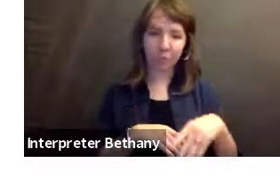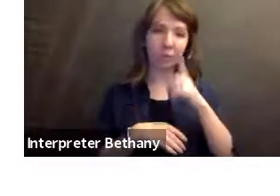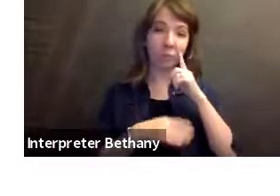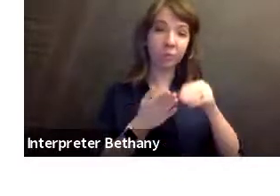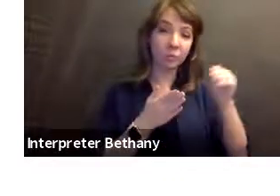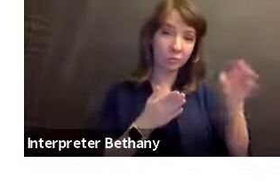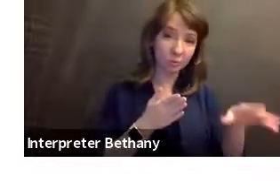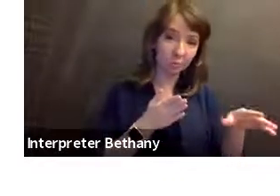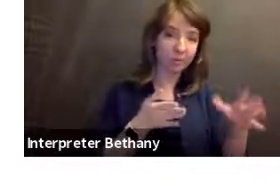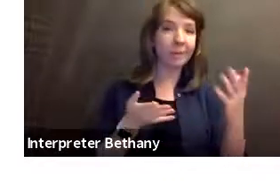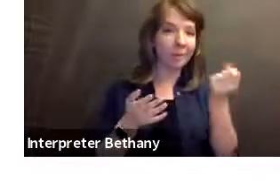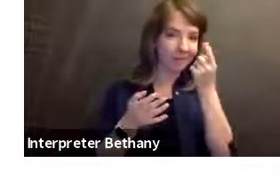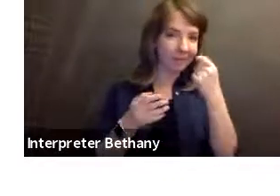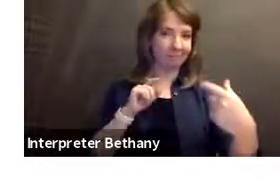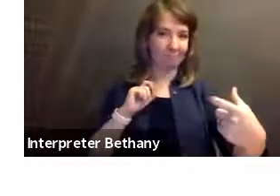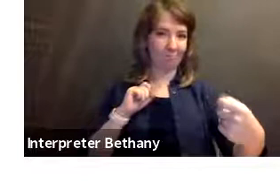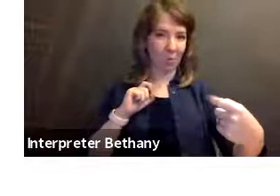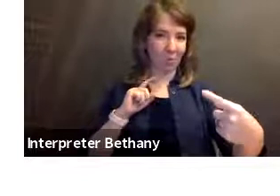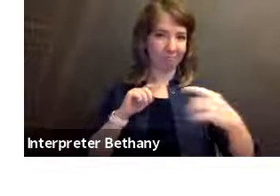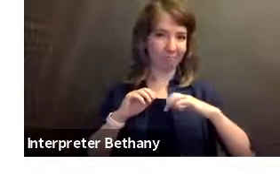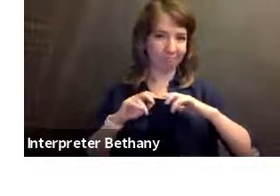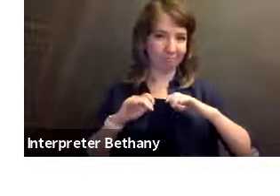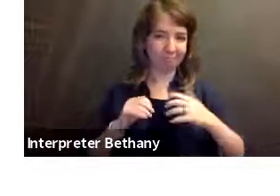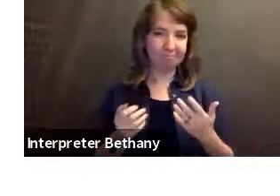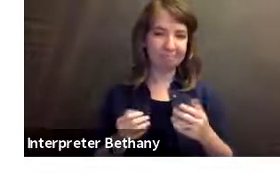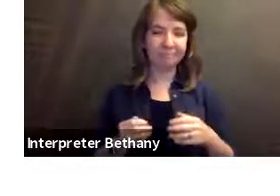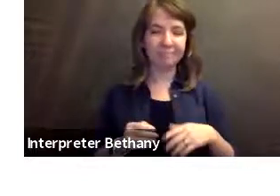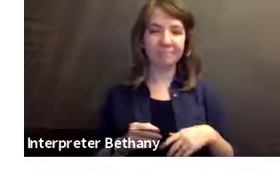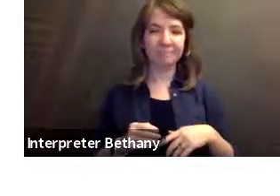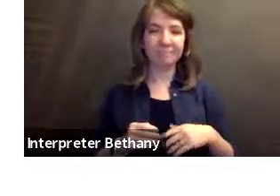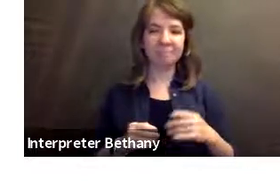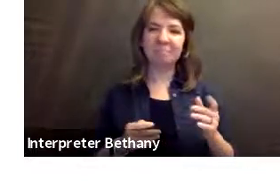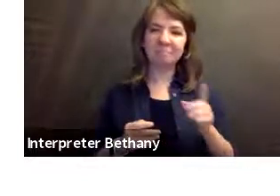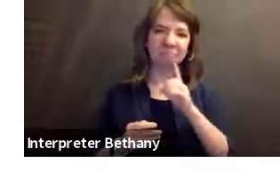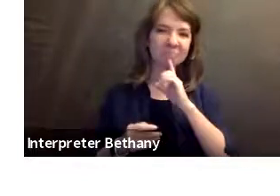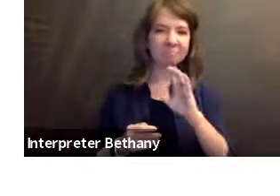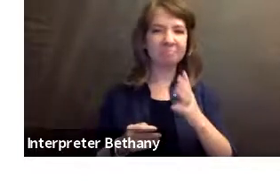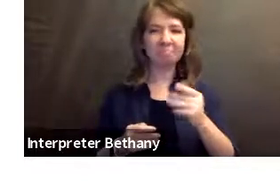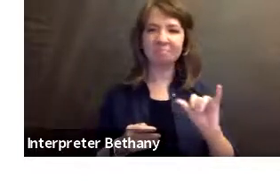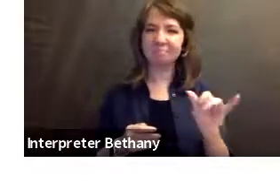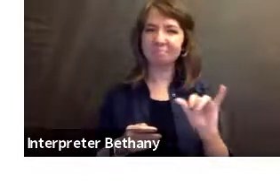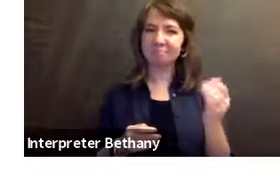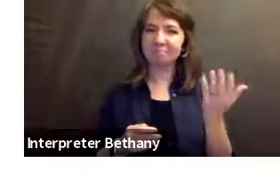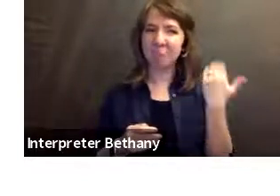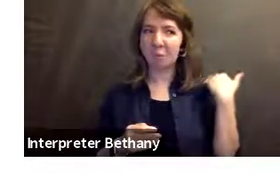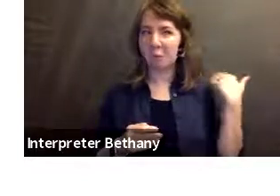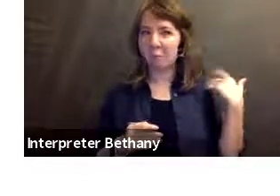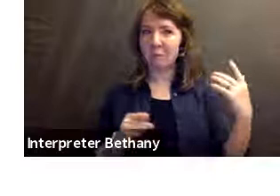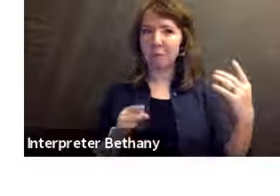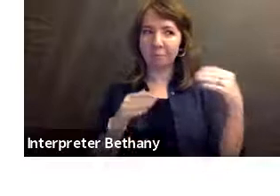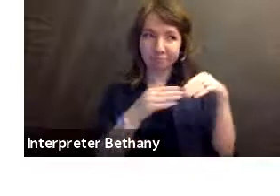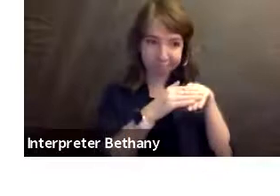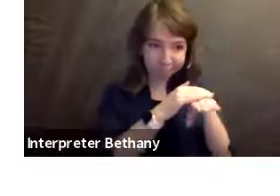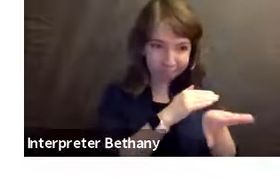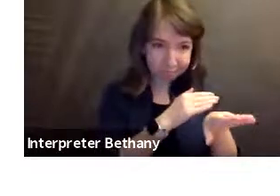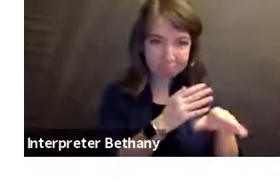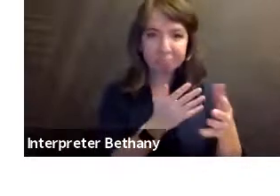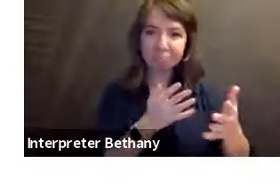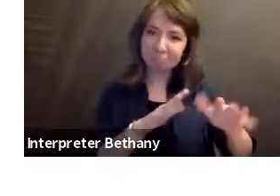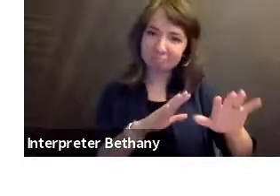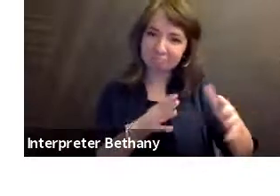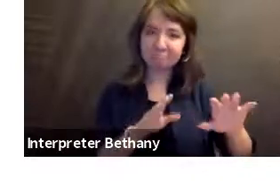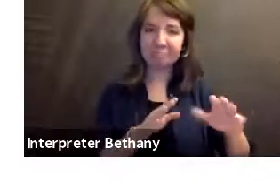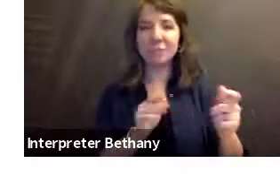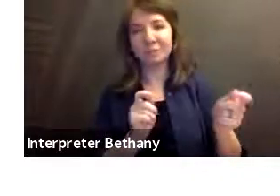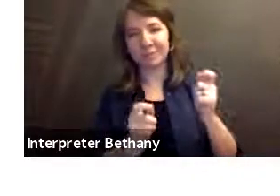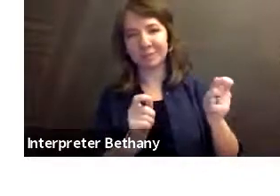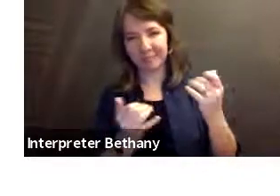Linda Kobashigawa: Remotely and so it's a lot of what we've done in person. We've just modified it a little bit to to make it available remotely so